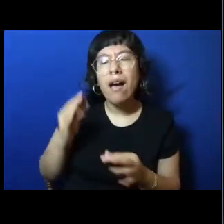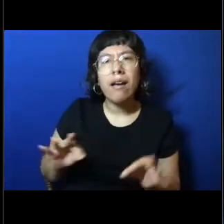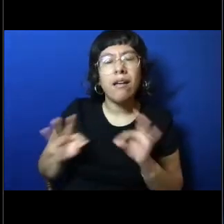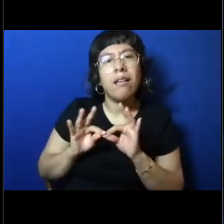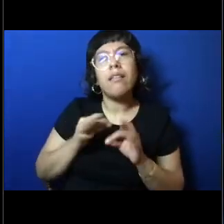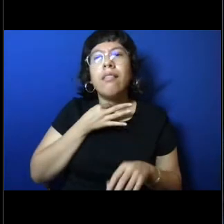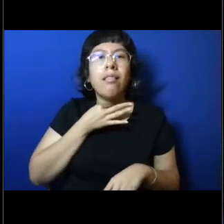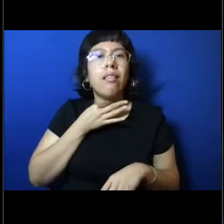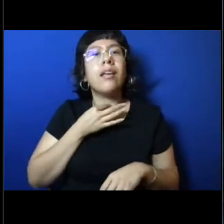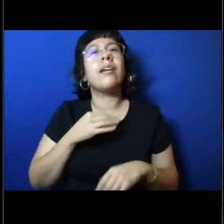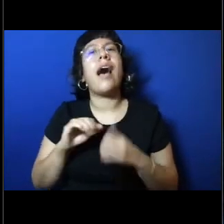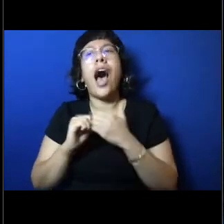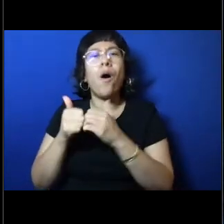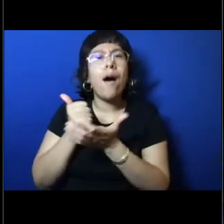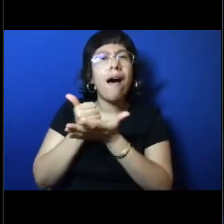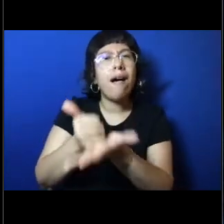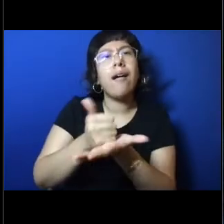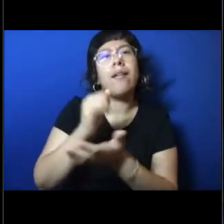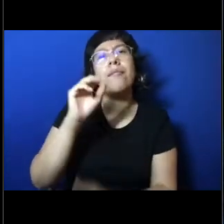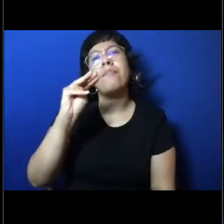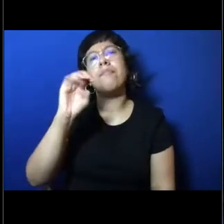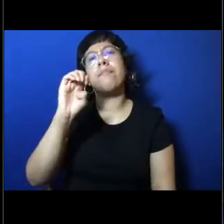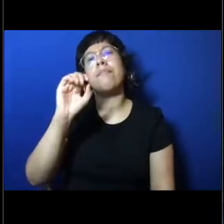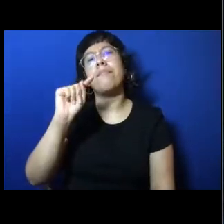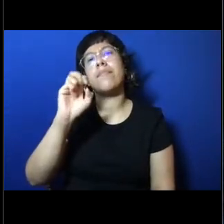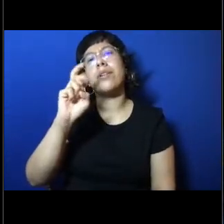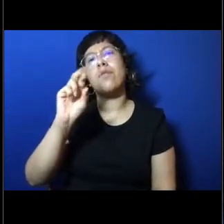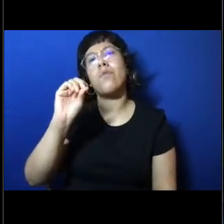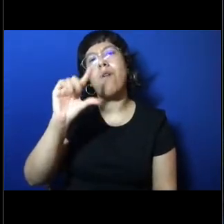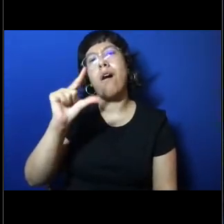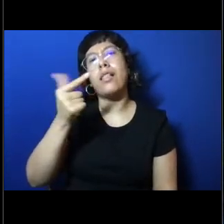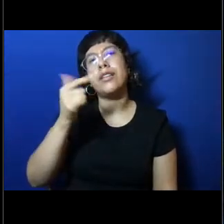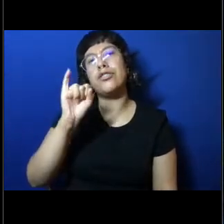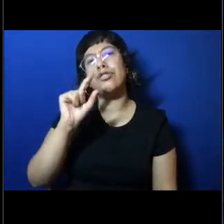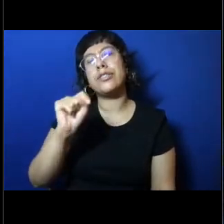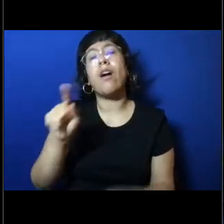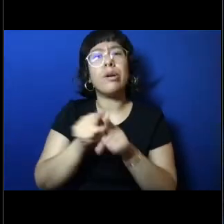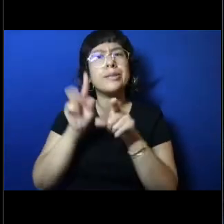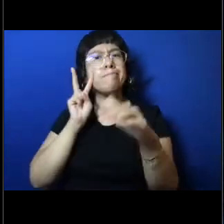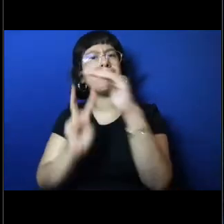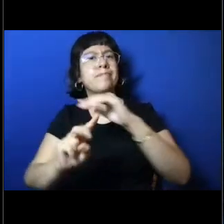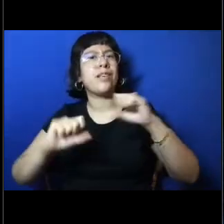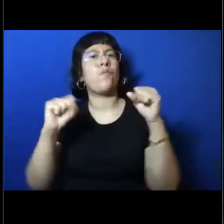The people that look at the data and figure out what our weather forecasts look like. So we're going to talk a little bit about that.